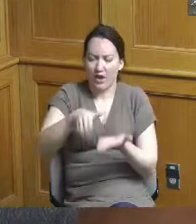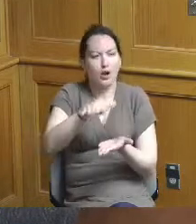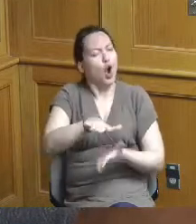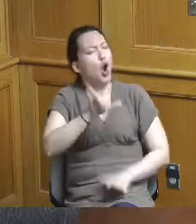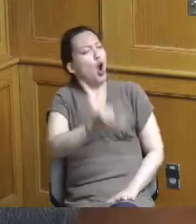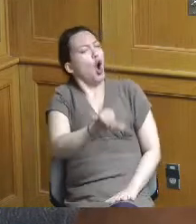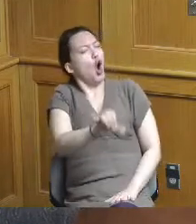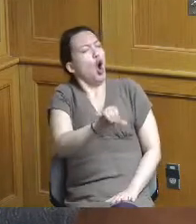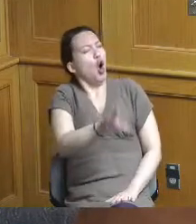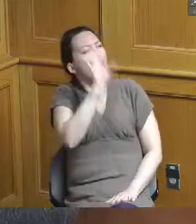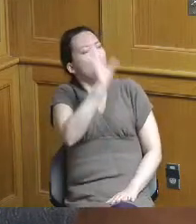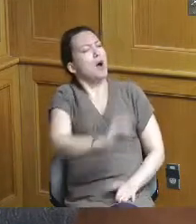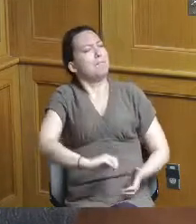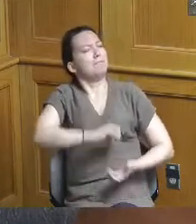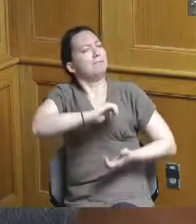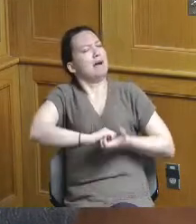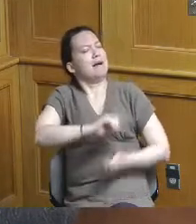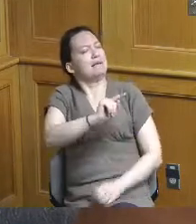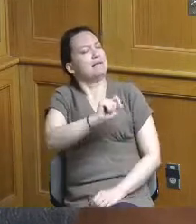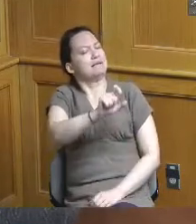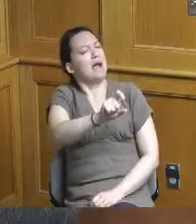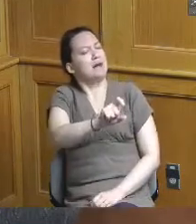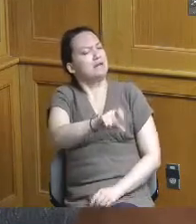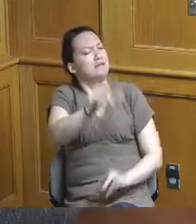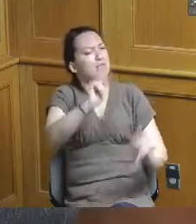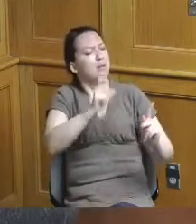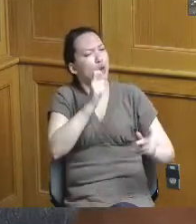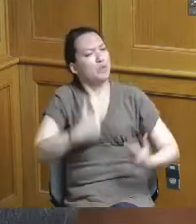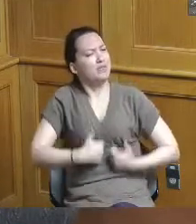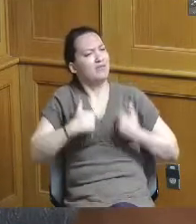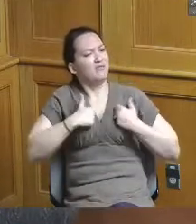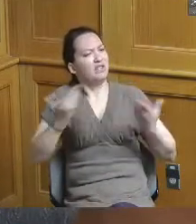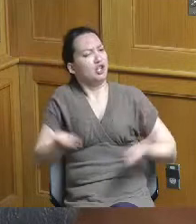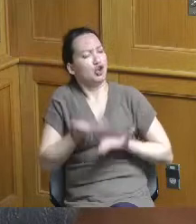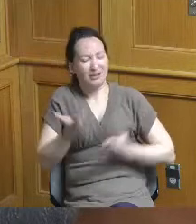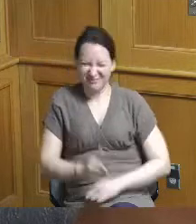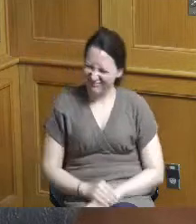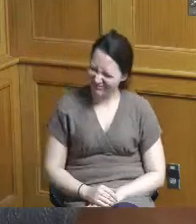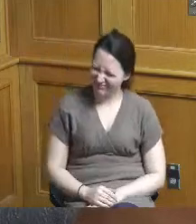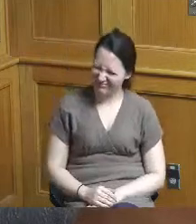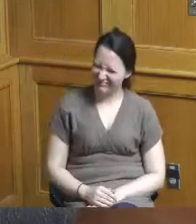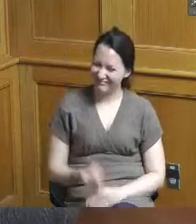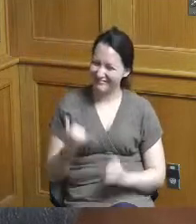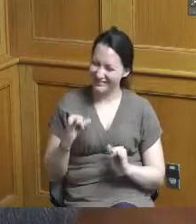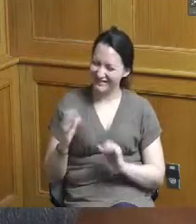going to be with we're going to text the people that don't live here we still carrying a lot of